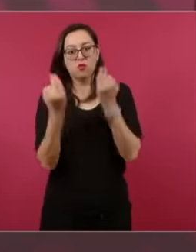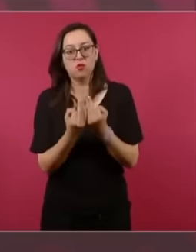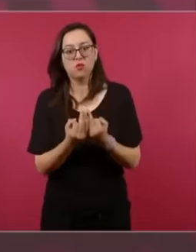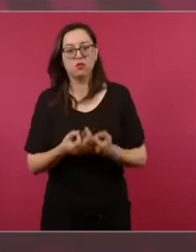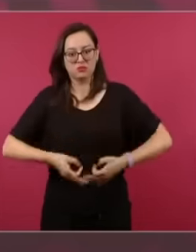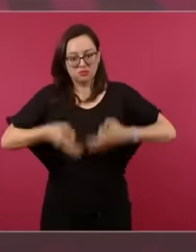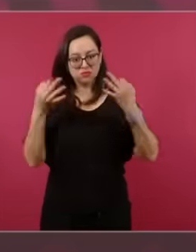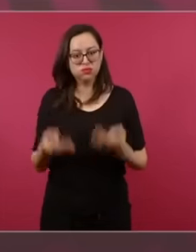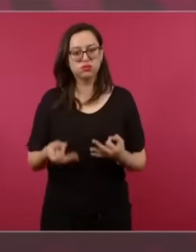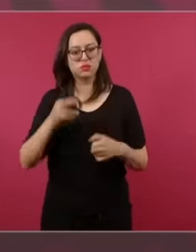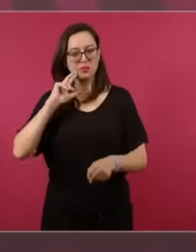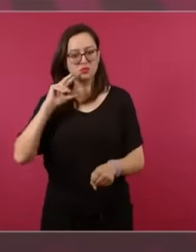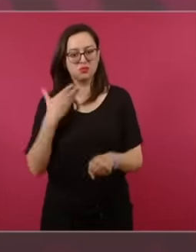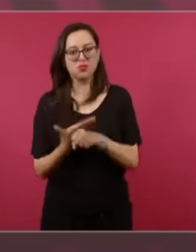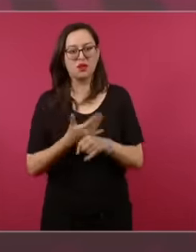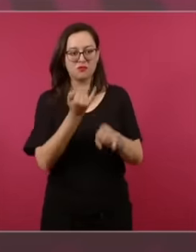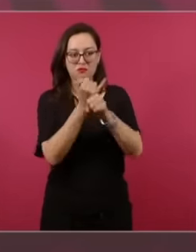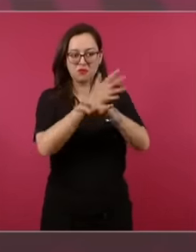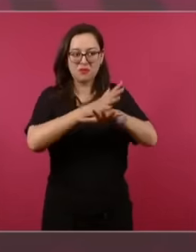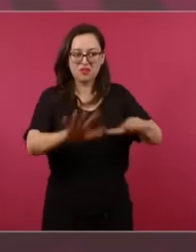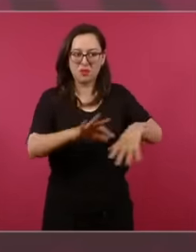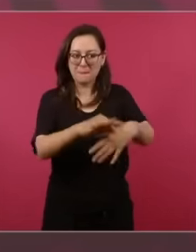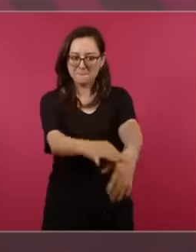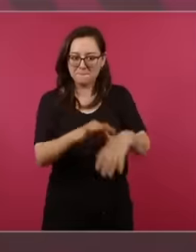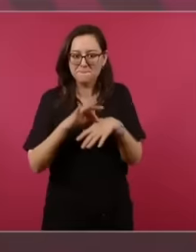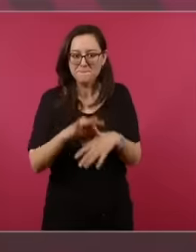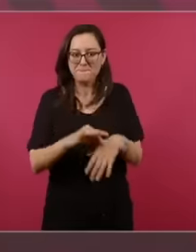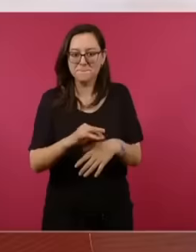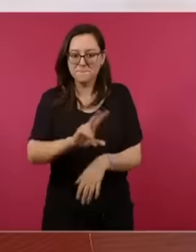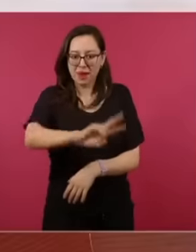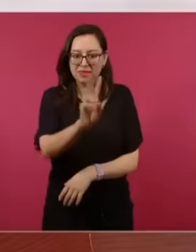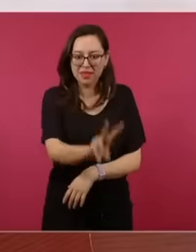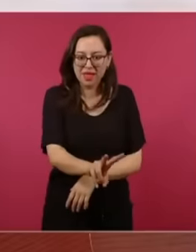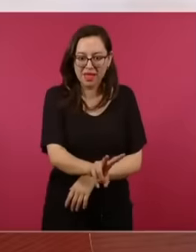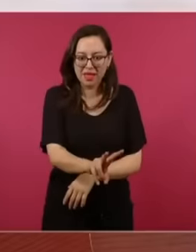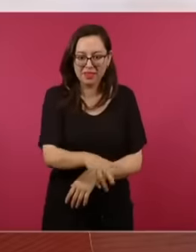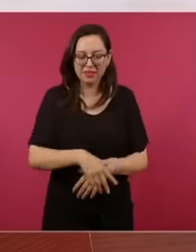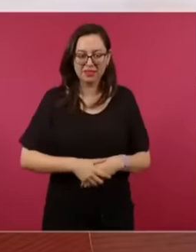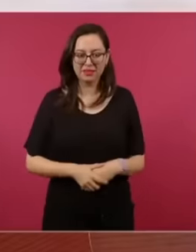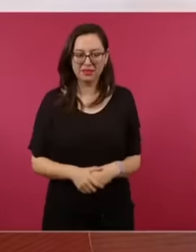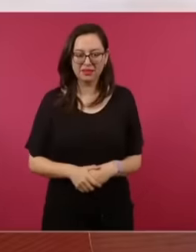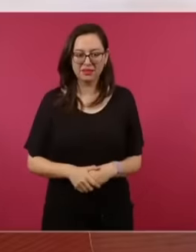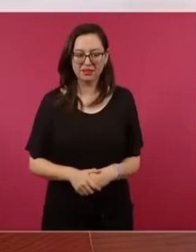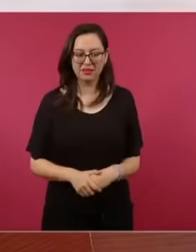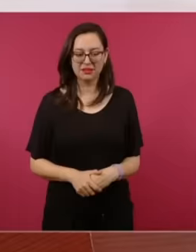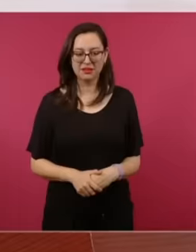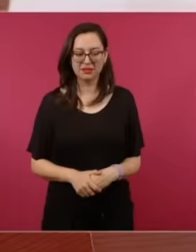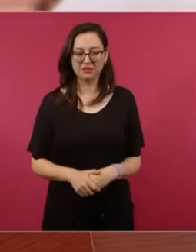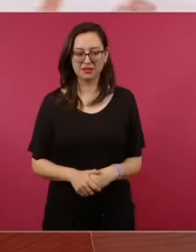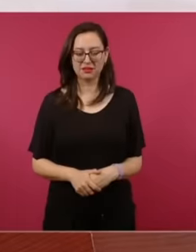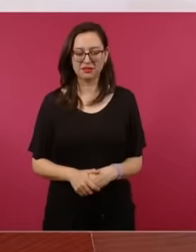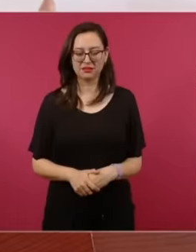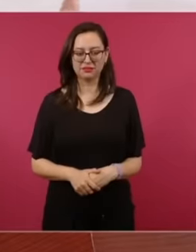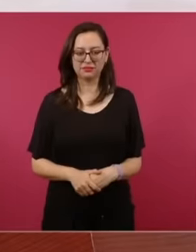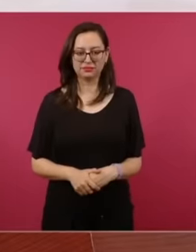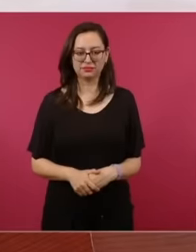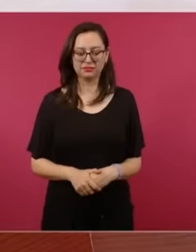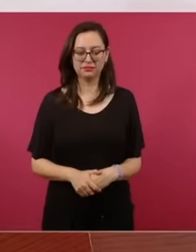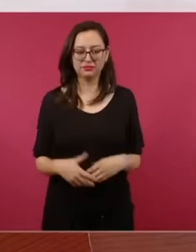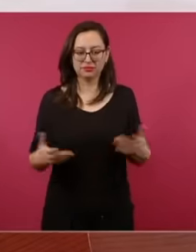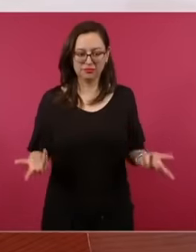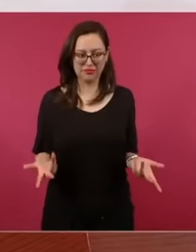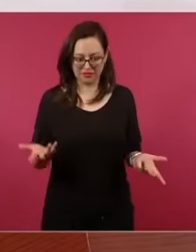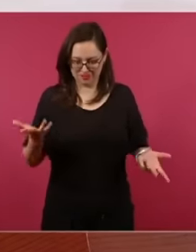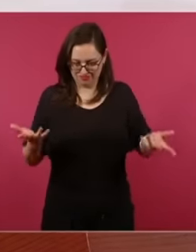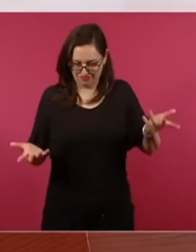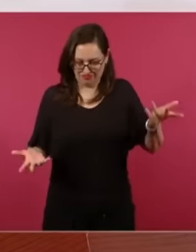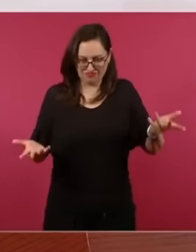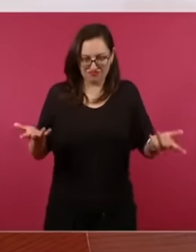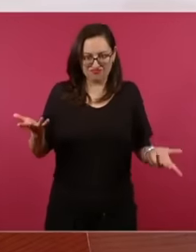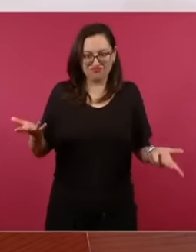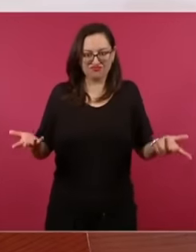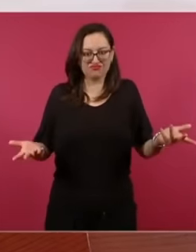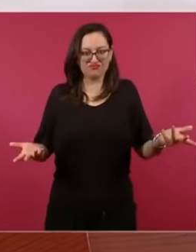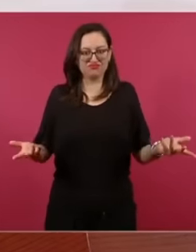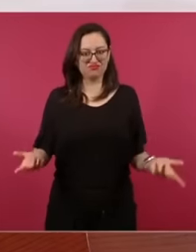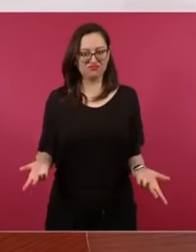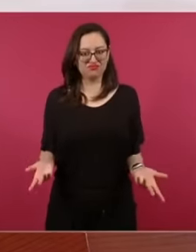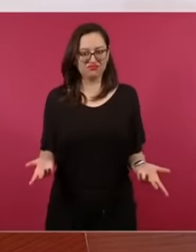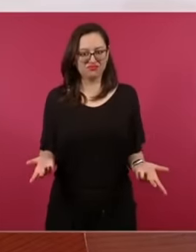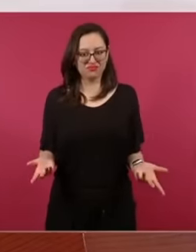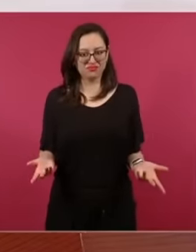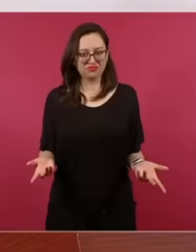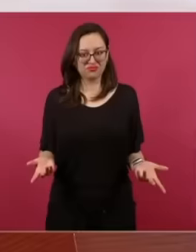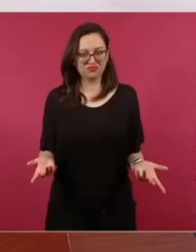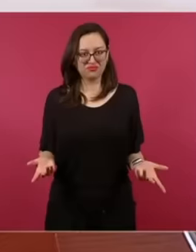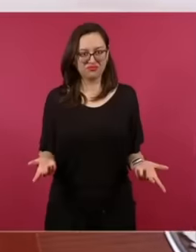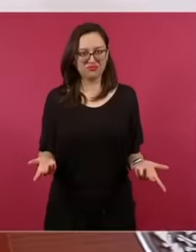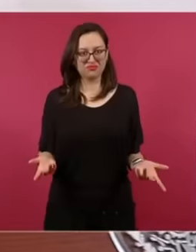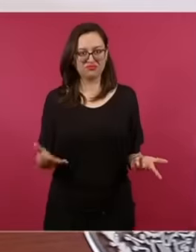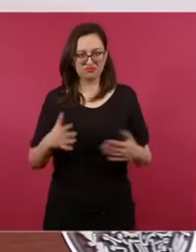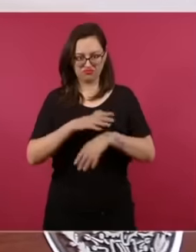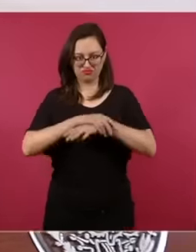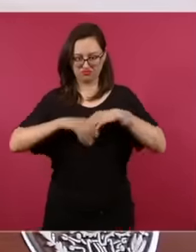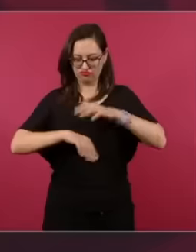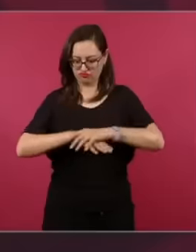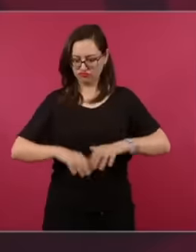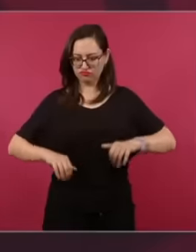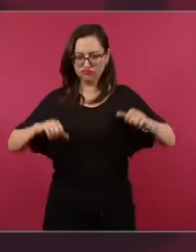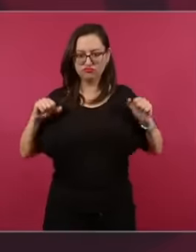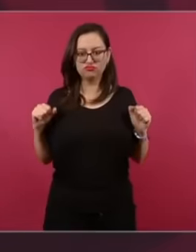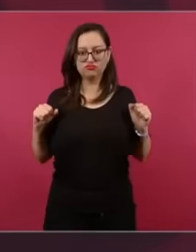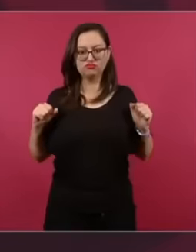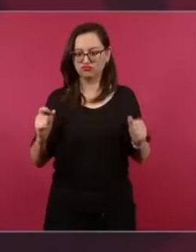Responsible people who seek balance, objectivity, professionalism,